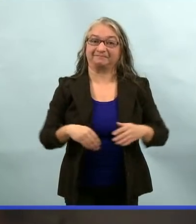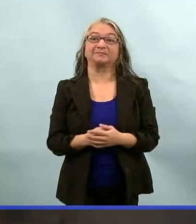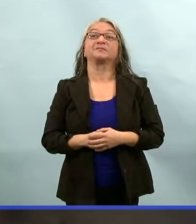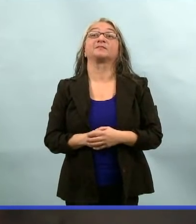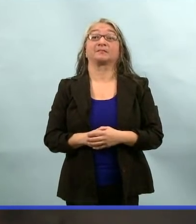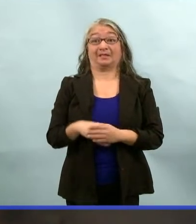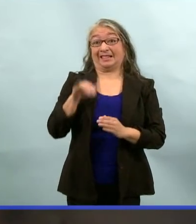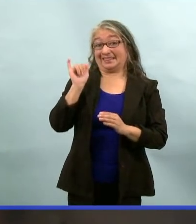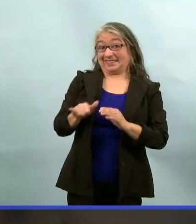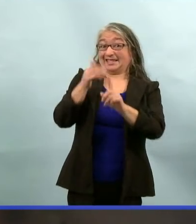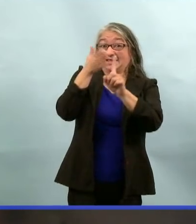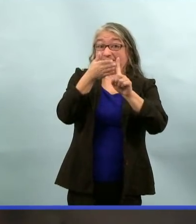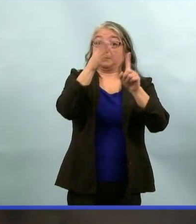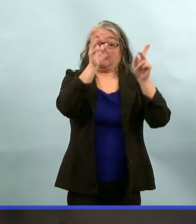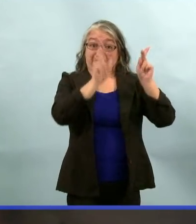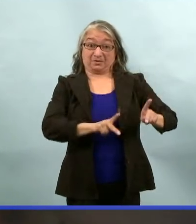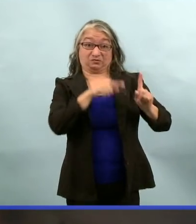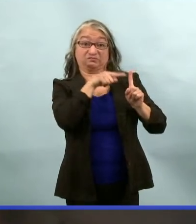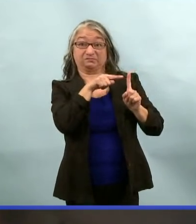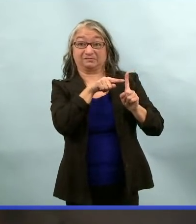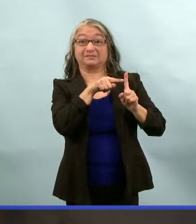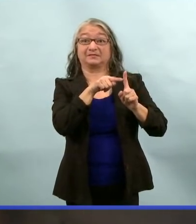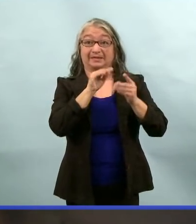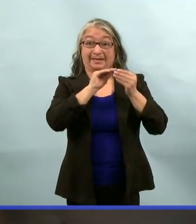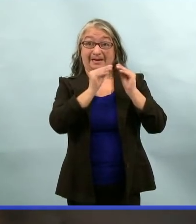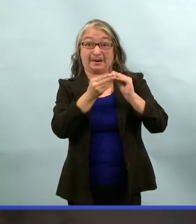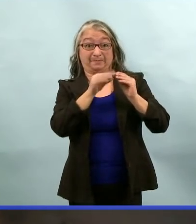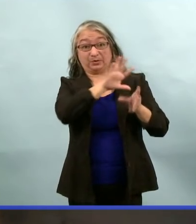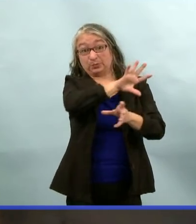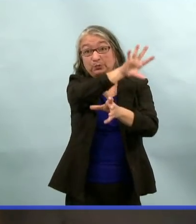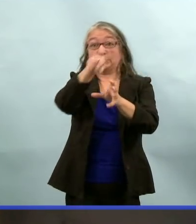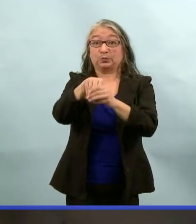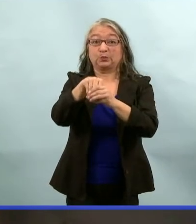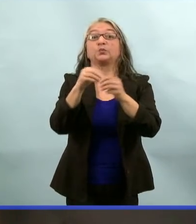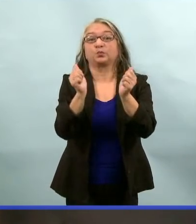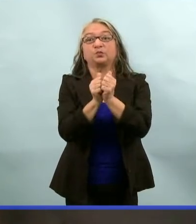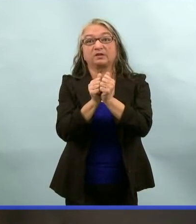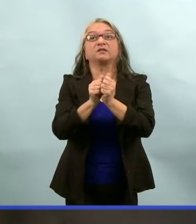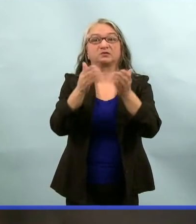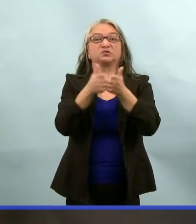been reported in our regular updates we are now reporting the results of further sequencing which